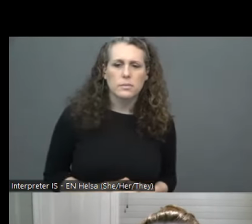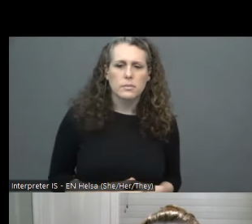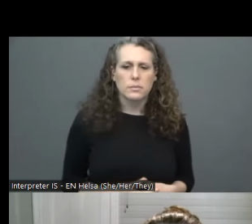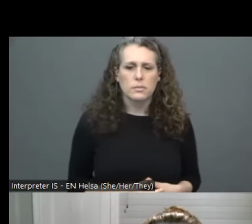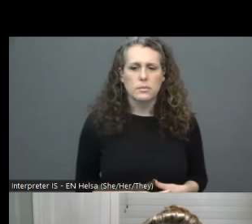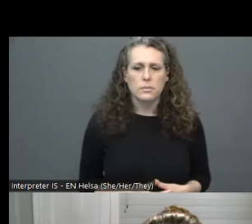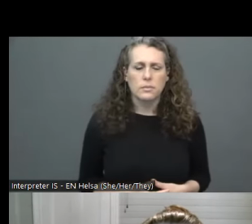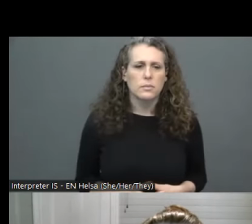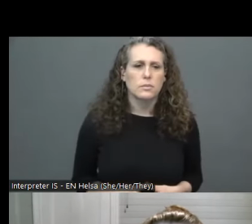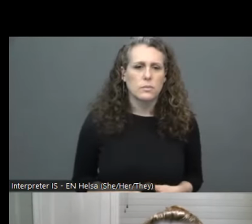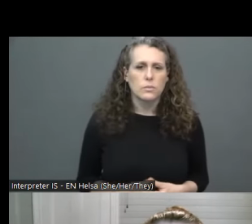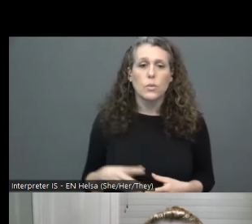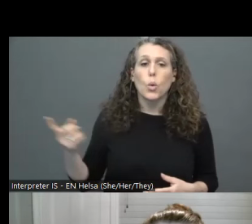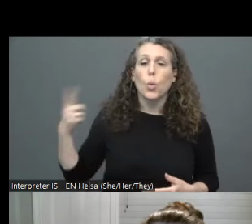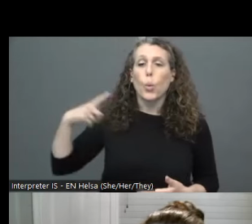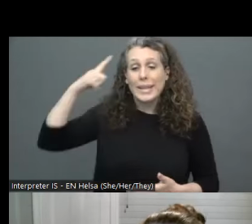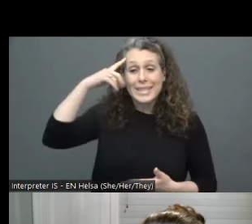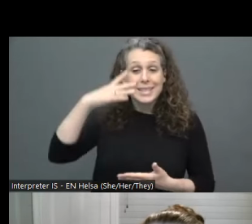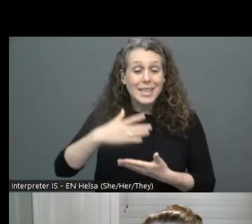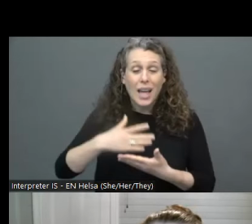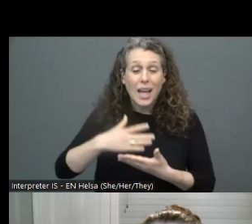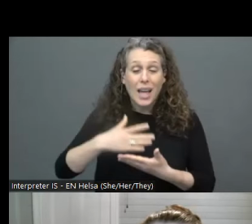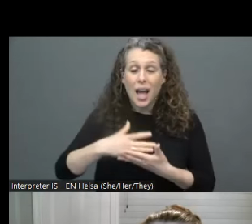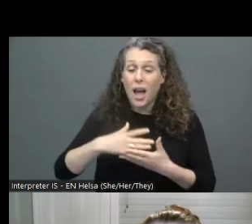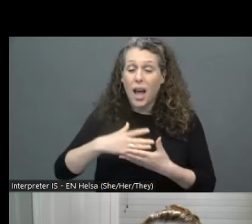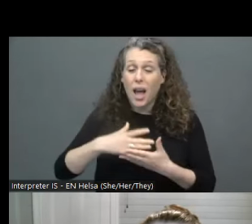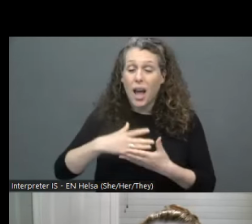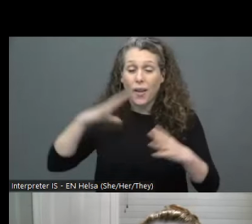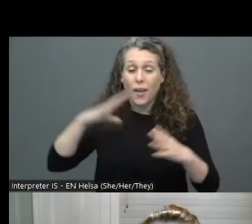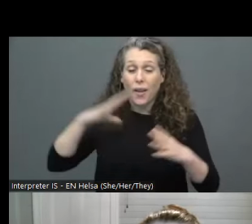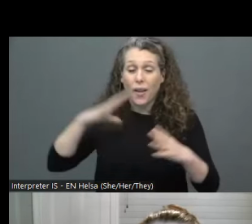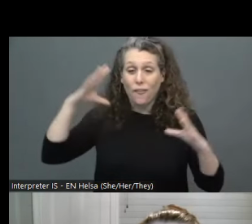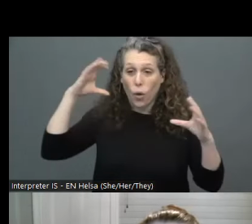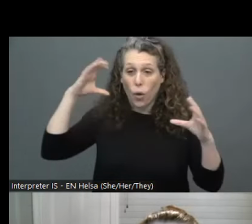global humanitarian mechanisms technical support mechanisms.